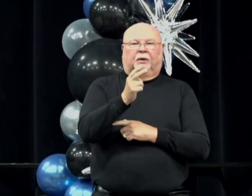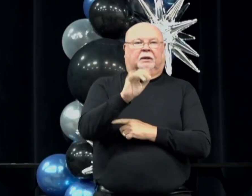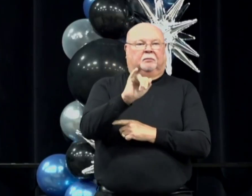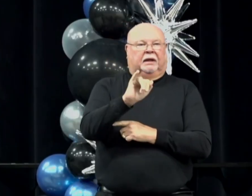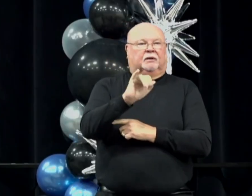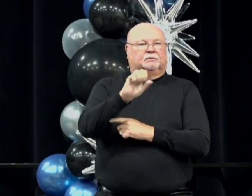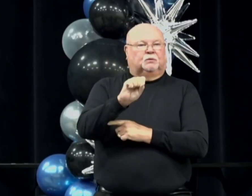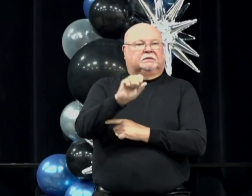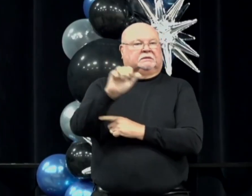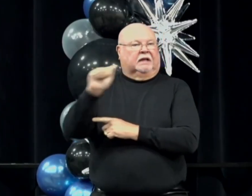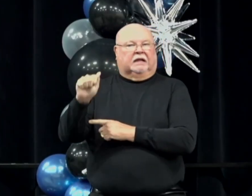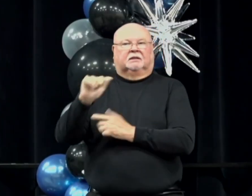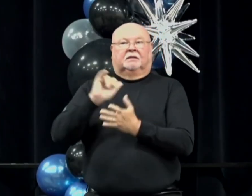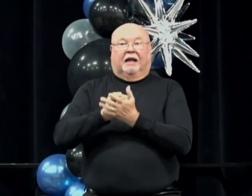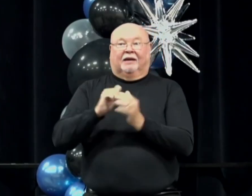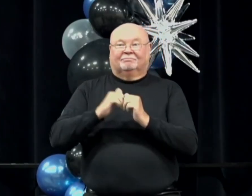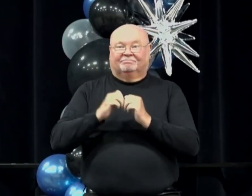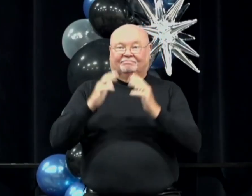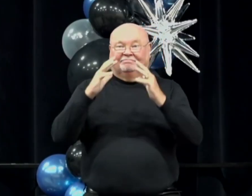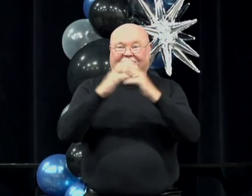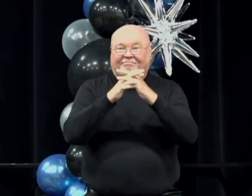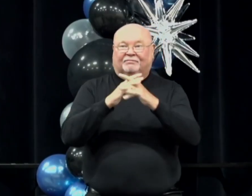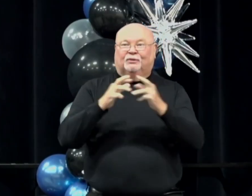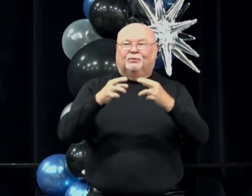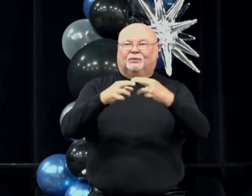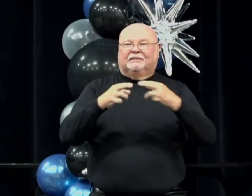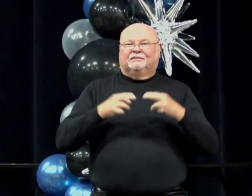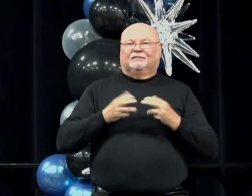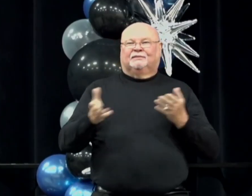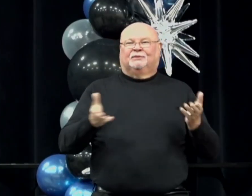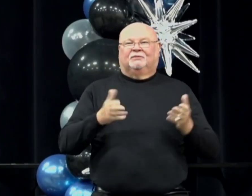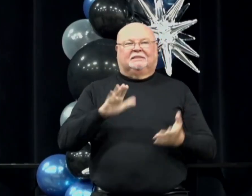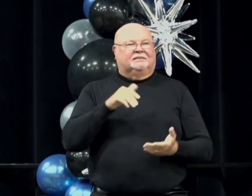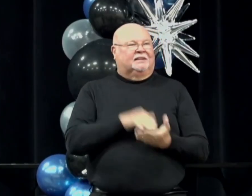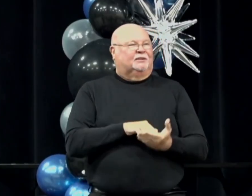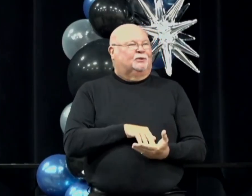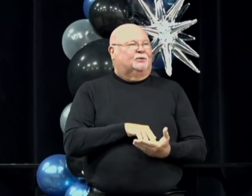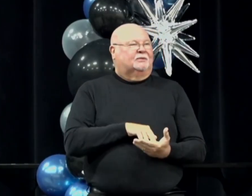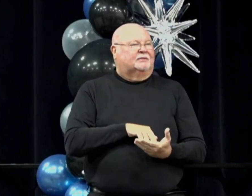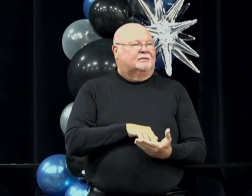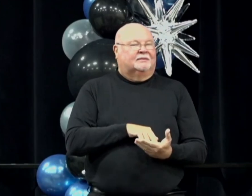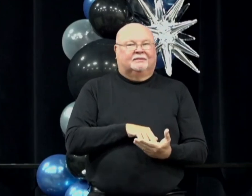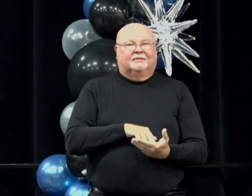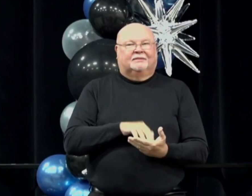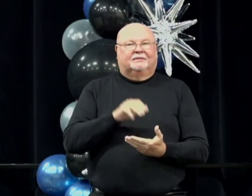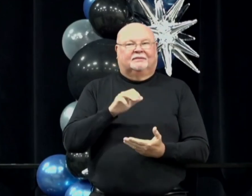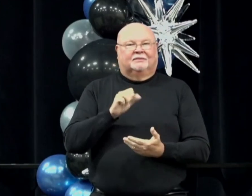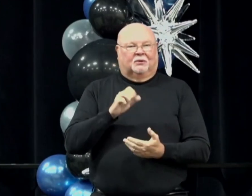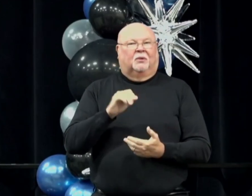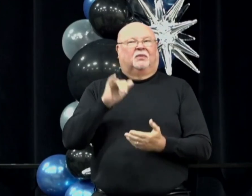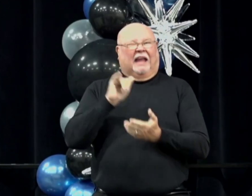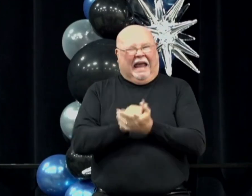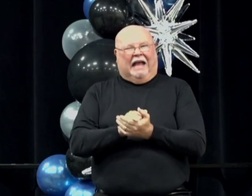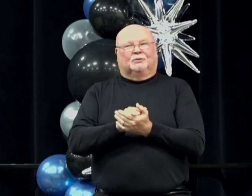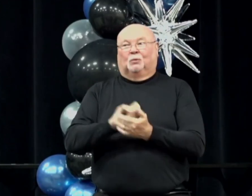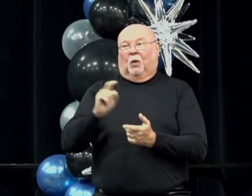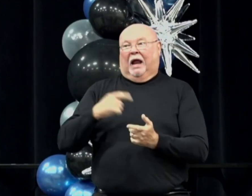the Hearing Impaired Services Act, which set up regional service centers, and that's where I was